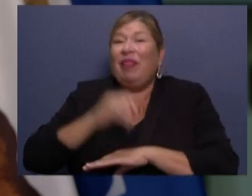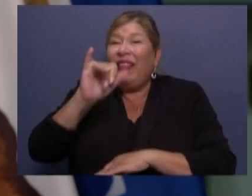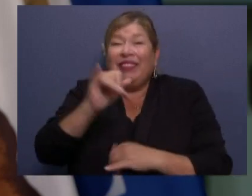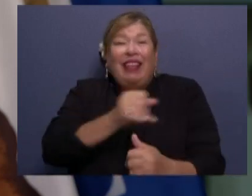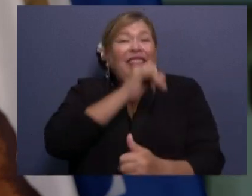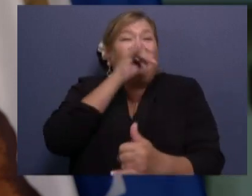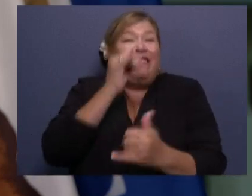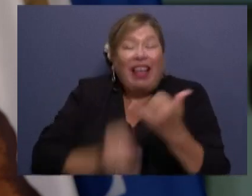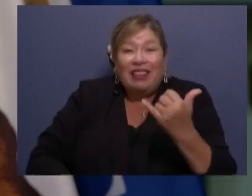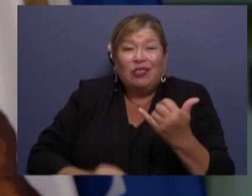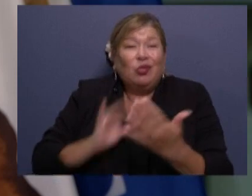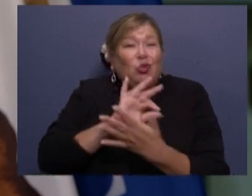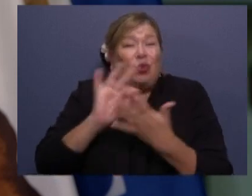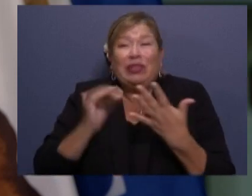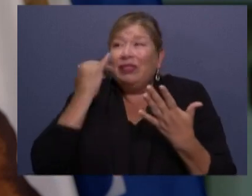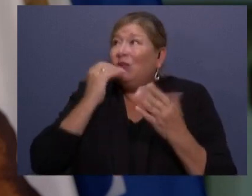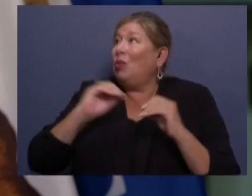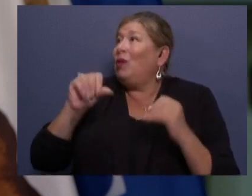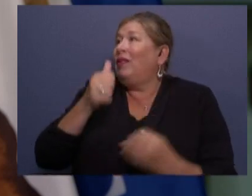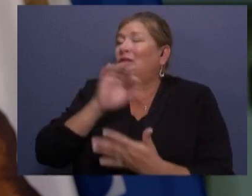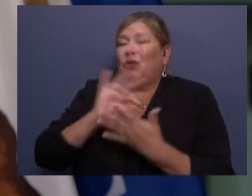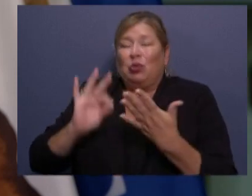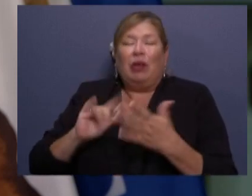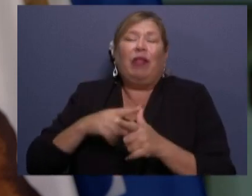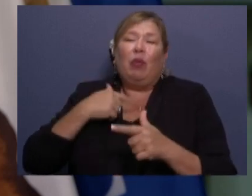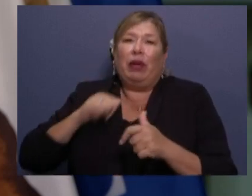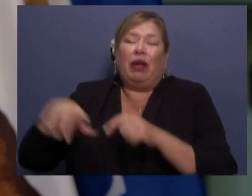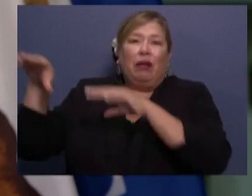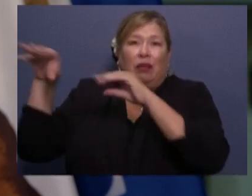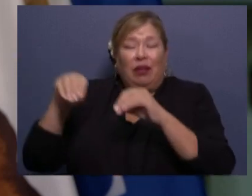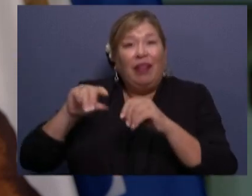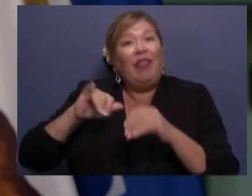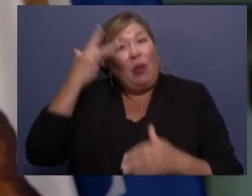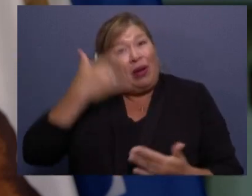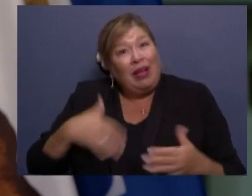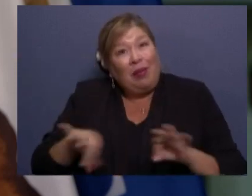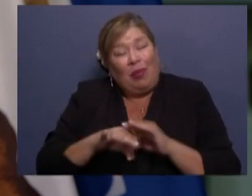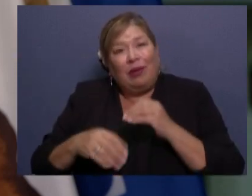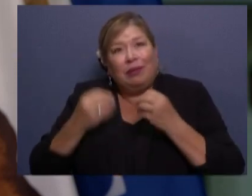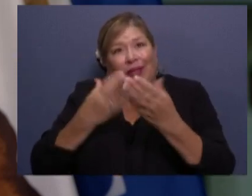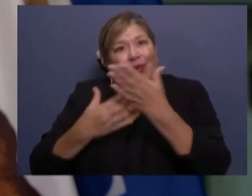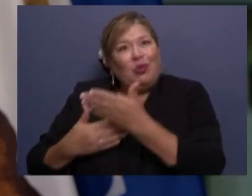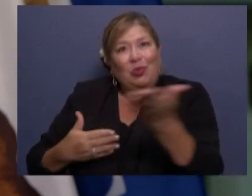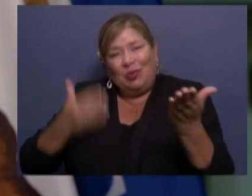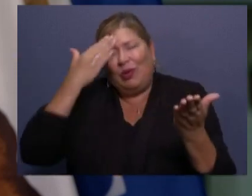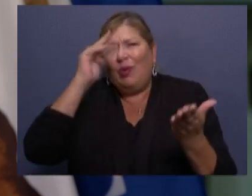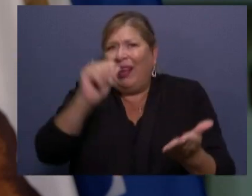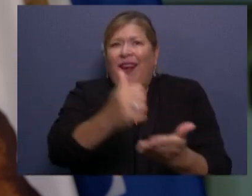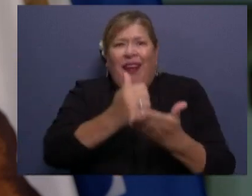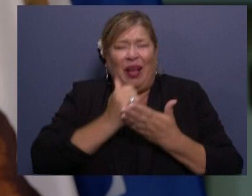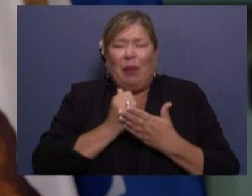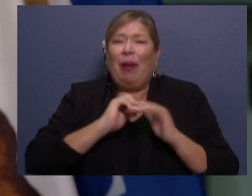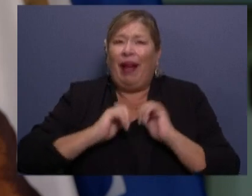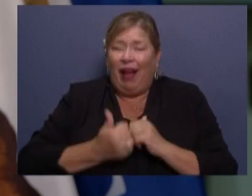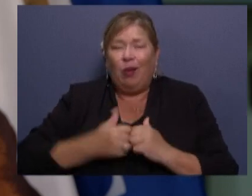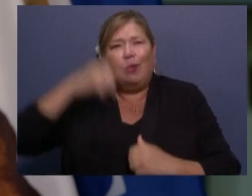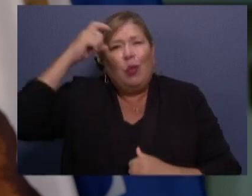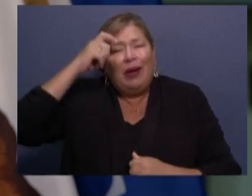but I want to redirect people's attention to that. This is something that we can influence dramatically together by stepping up together here over the